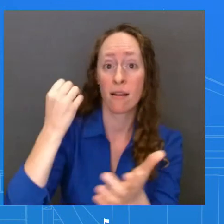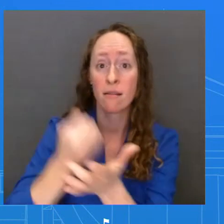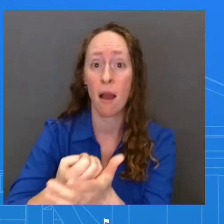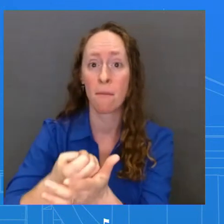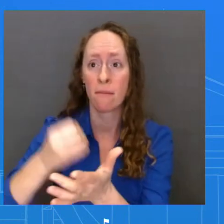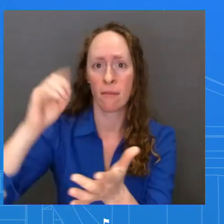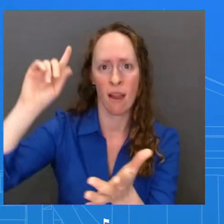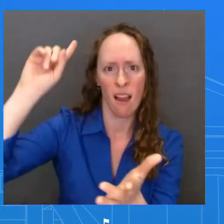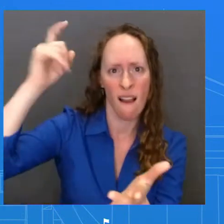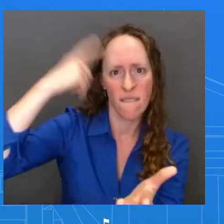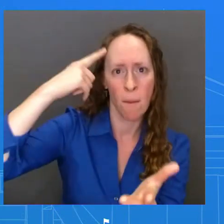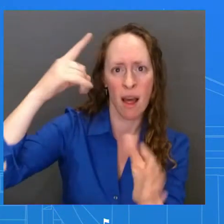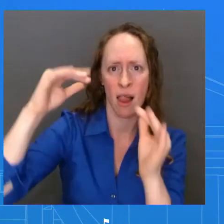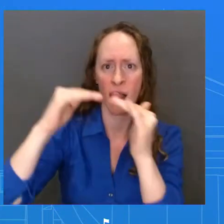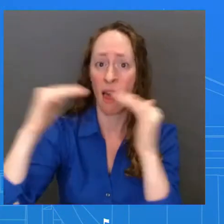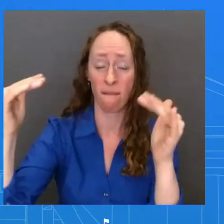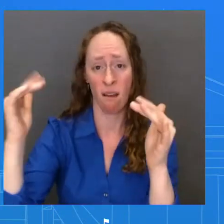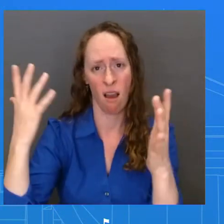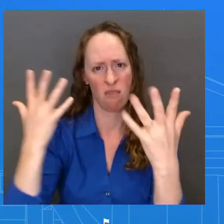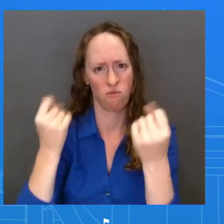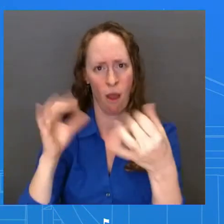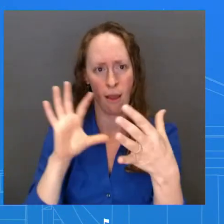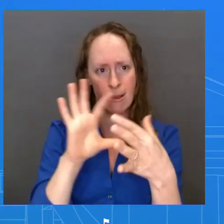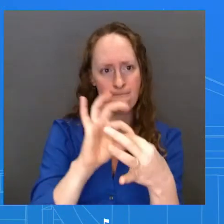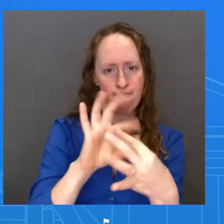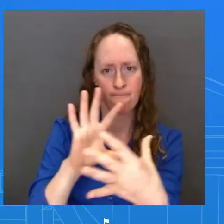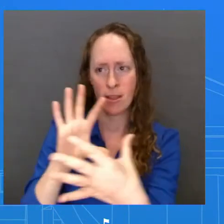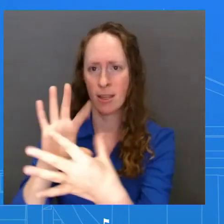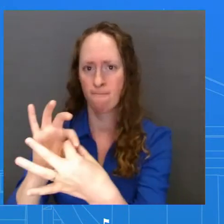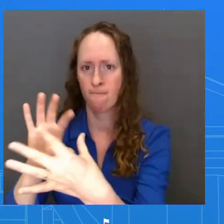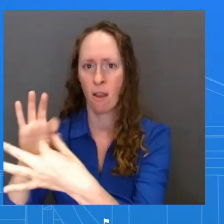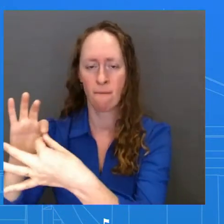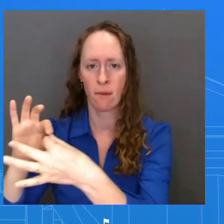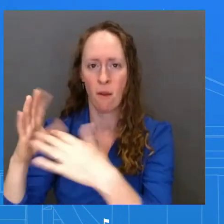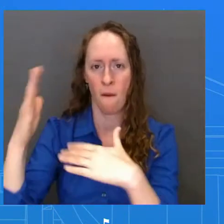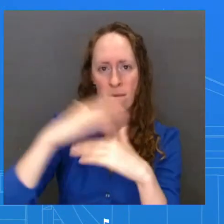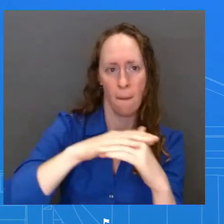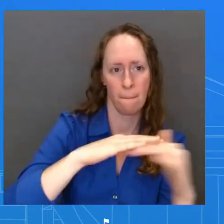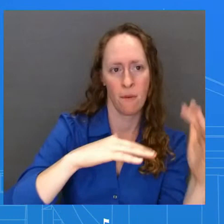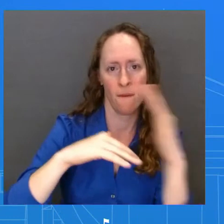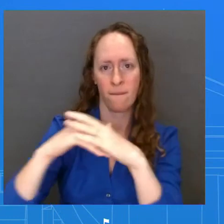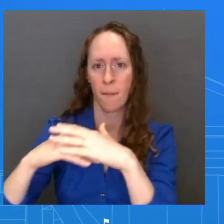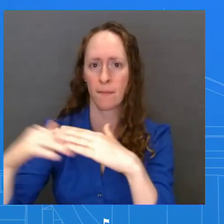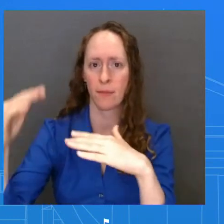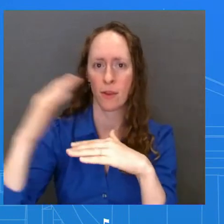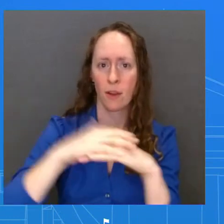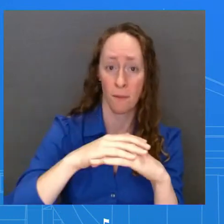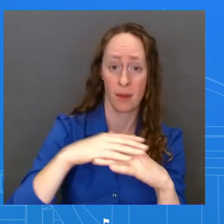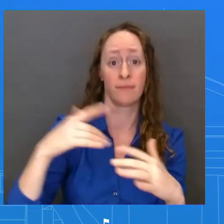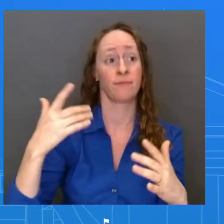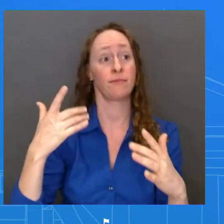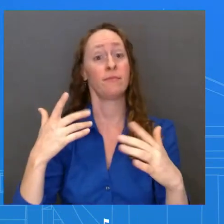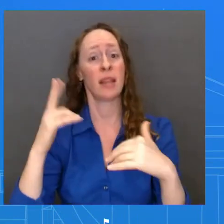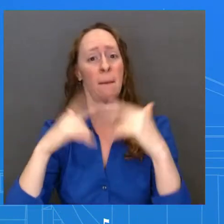that today is going to establish the kind of foundation that will make this trilateral partnership built to last.